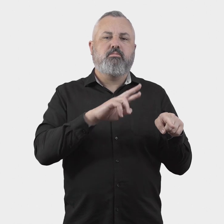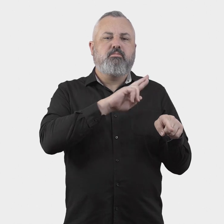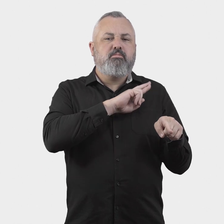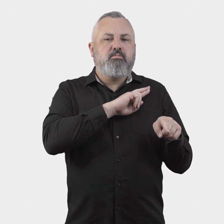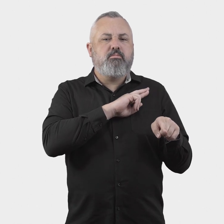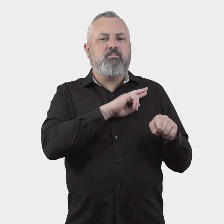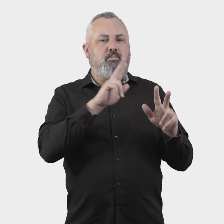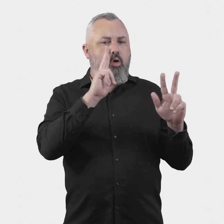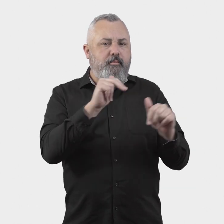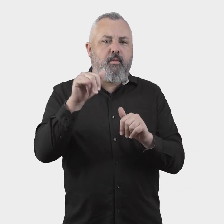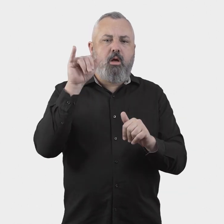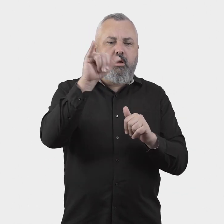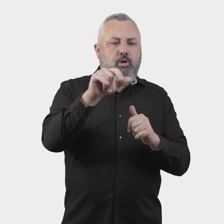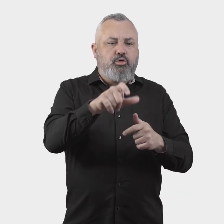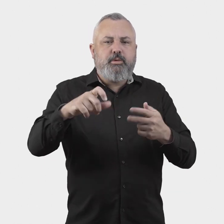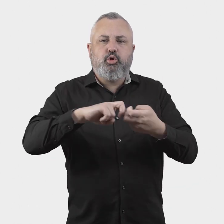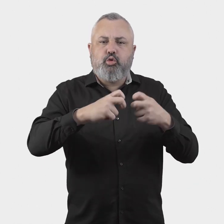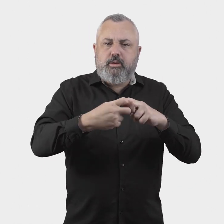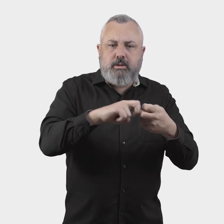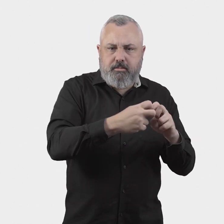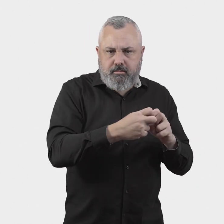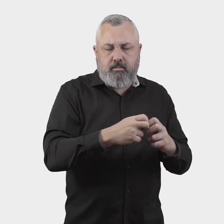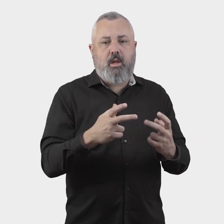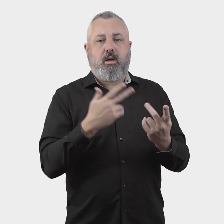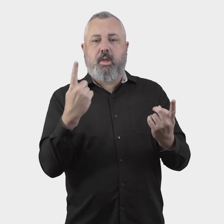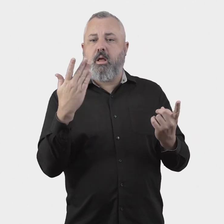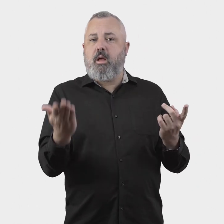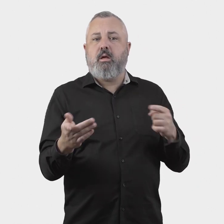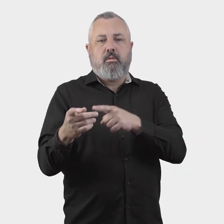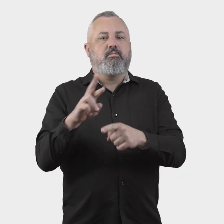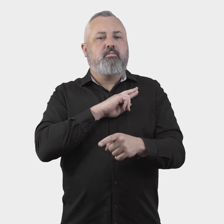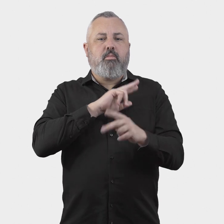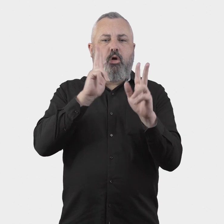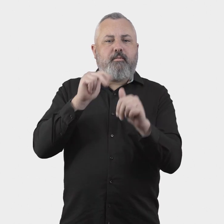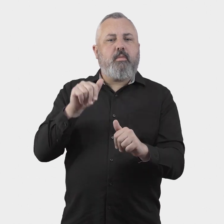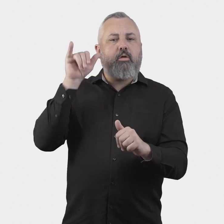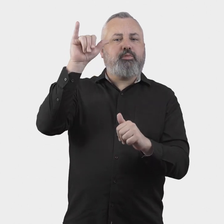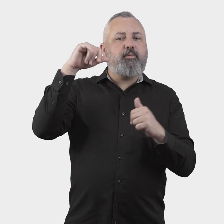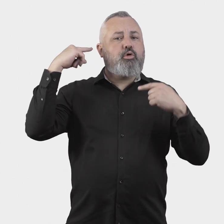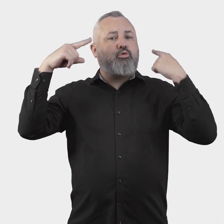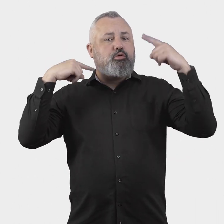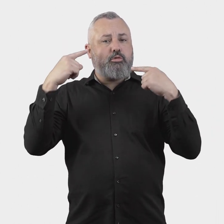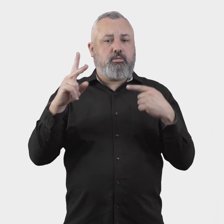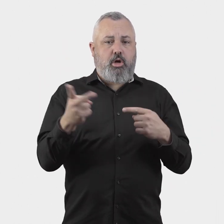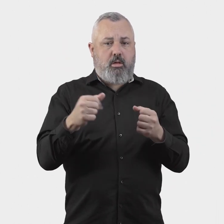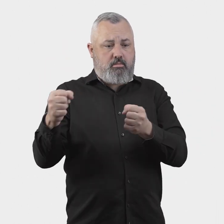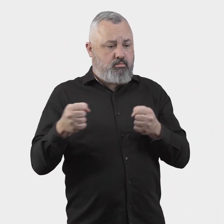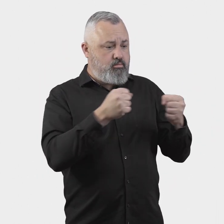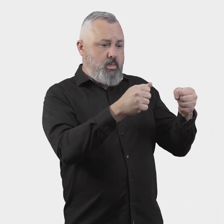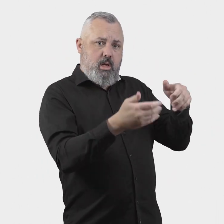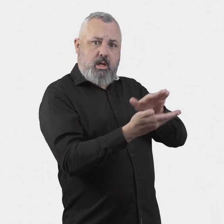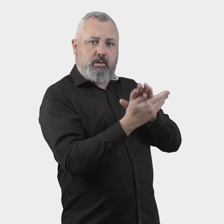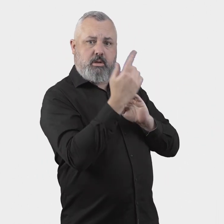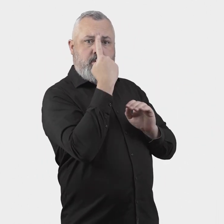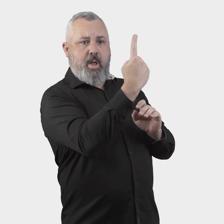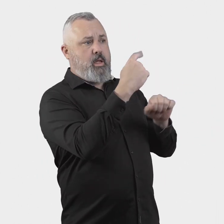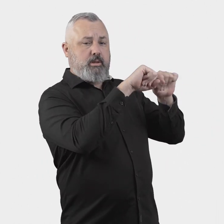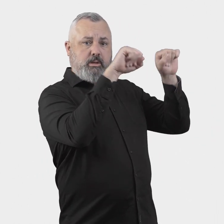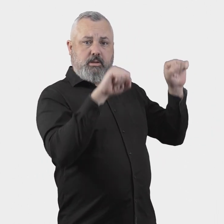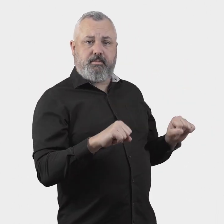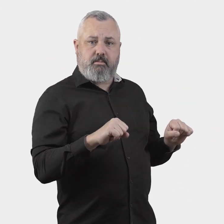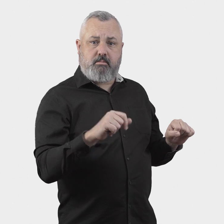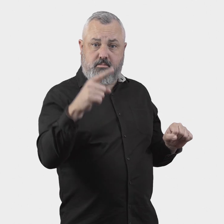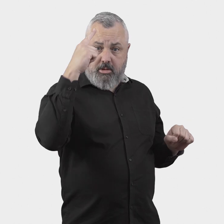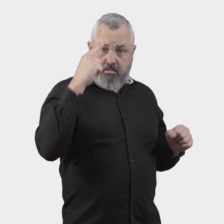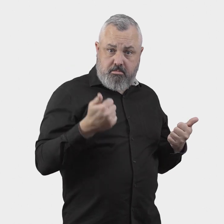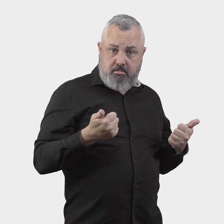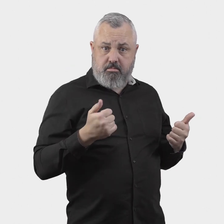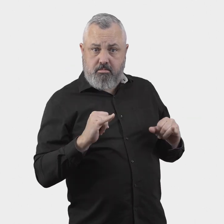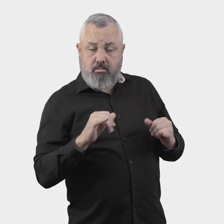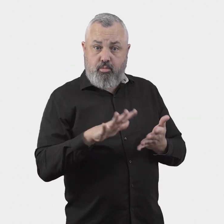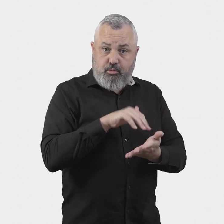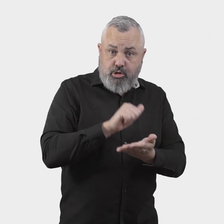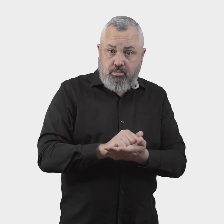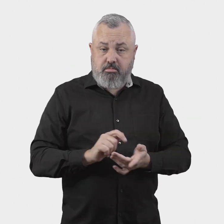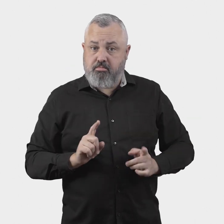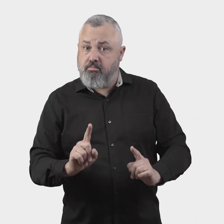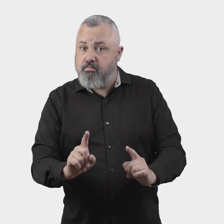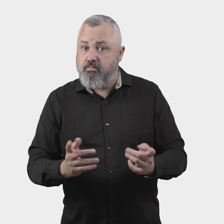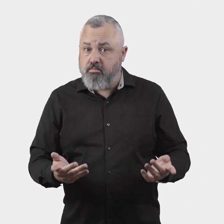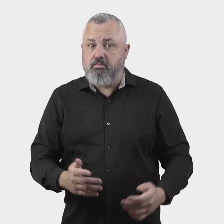responsibility for aviation consumer issues, and the other with responsibility for aircraft noise?